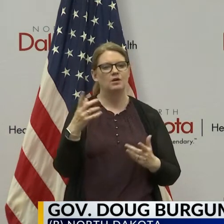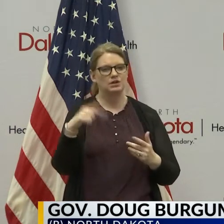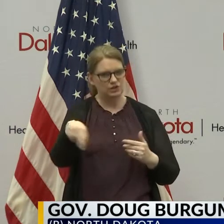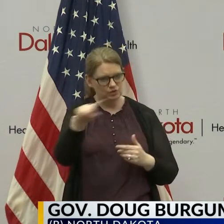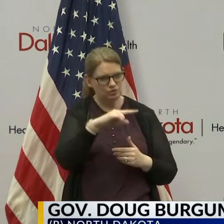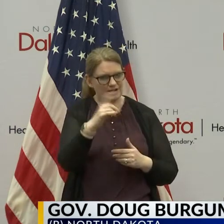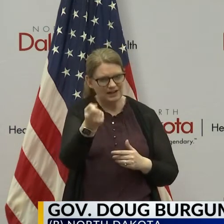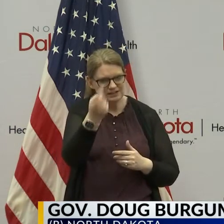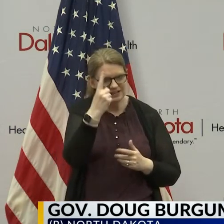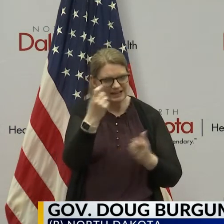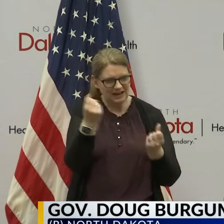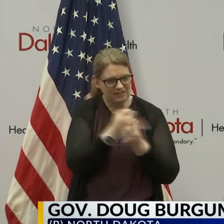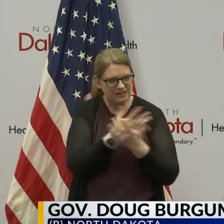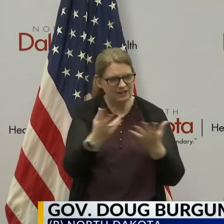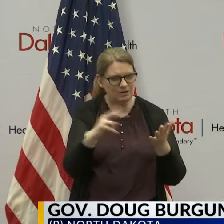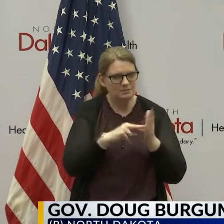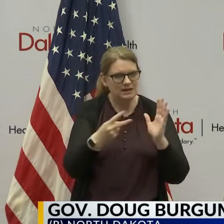RACING AND AGAIN WE TALKED